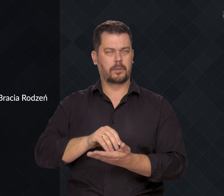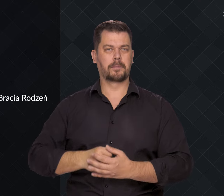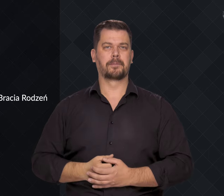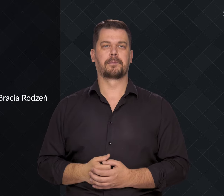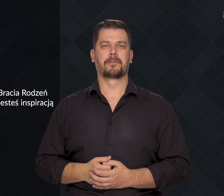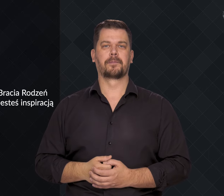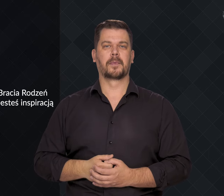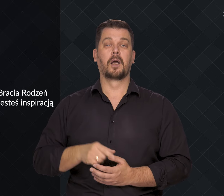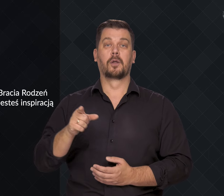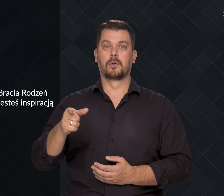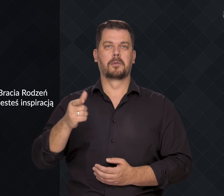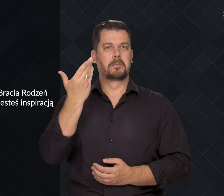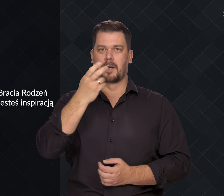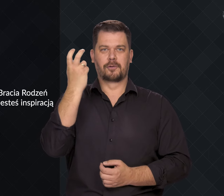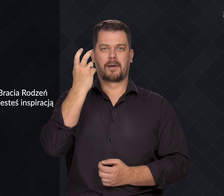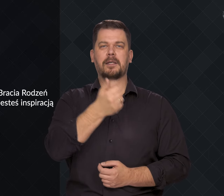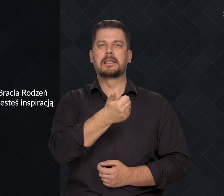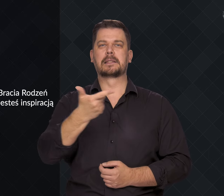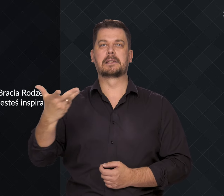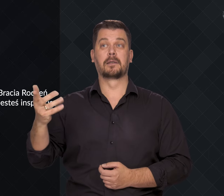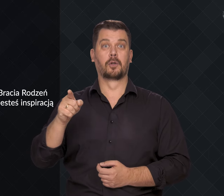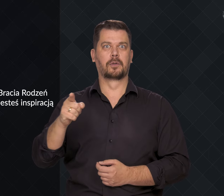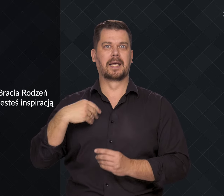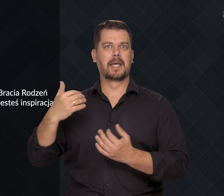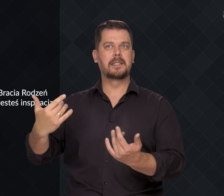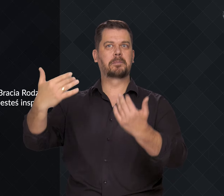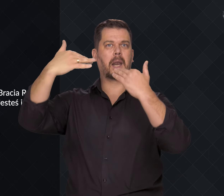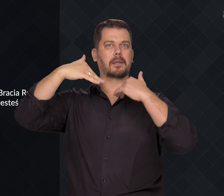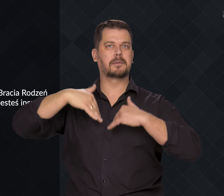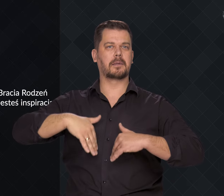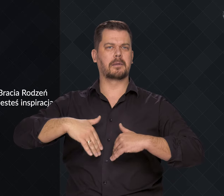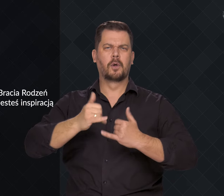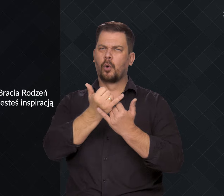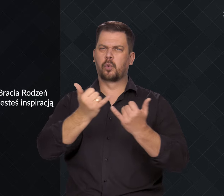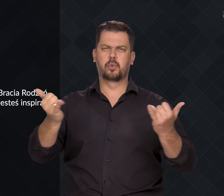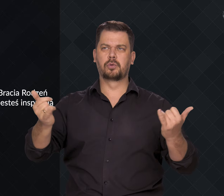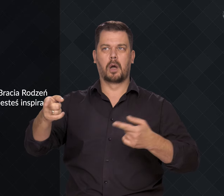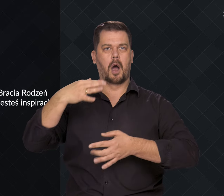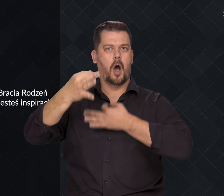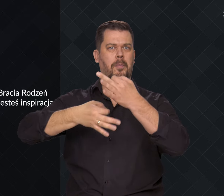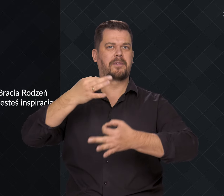Particularly interesting is the series "YOU ARE AN INSPIRATION," where various people share